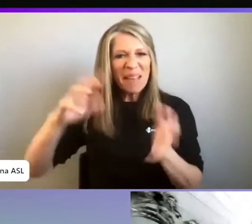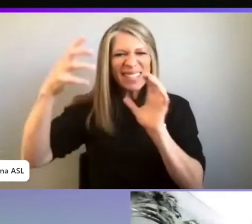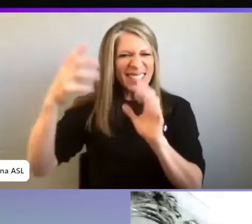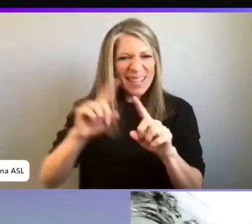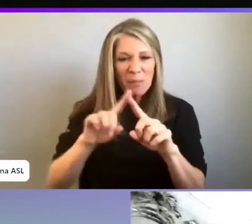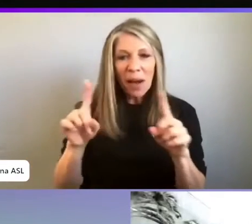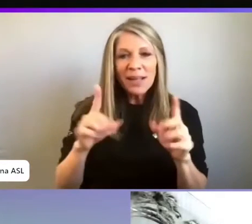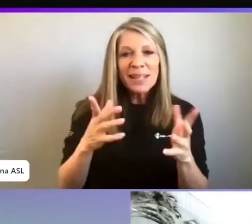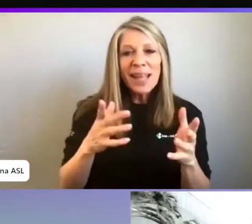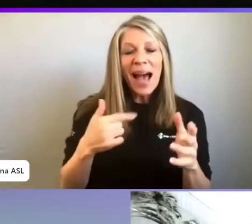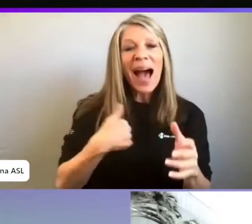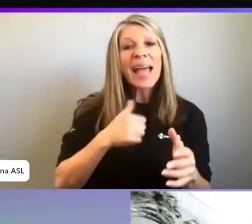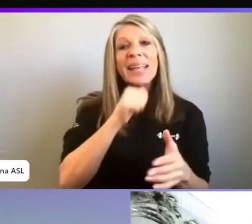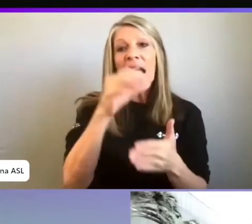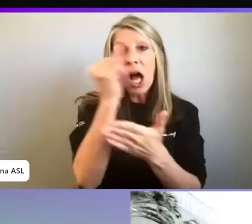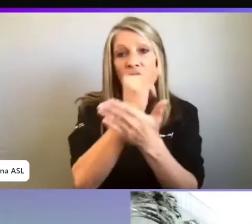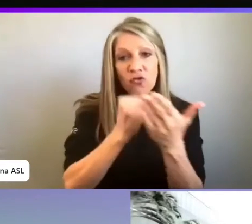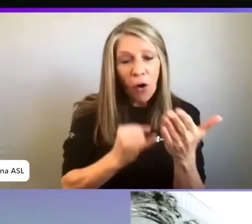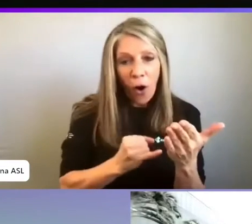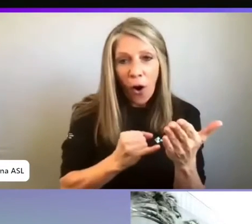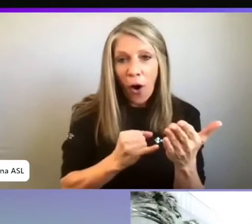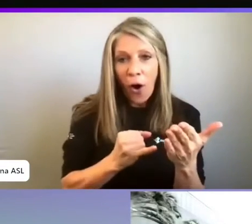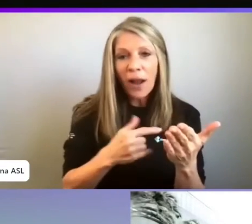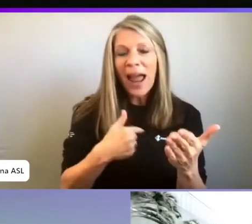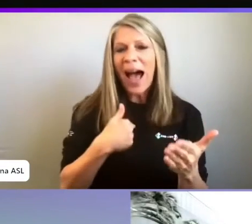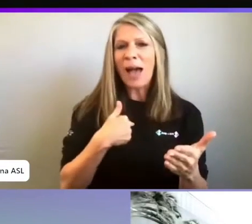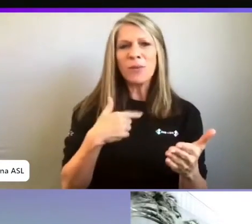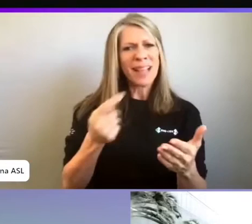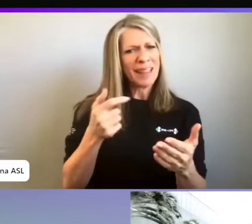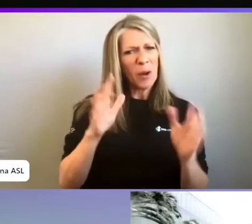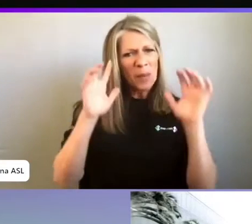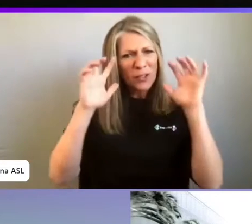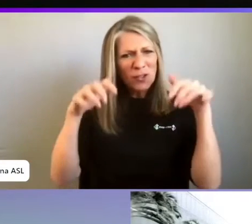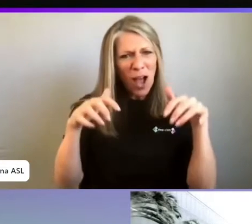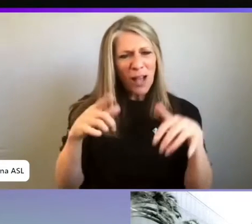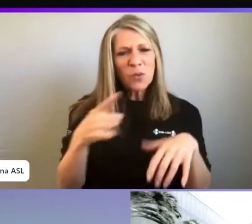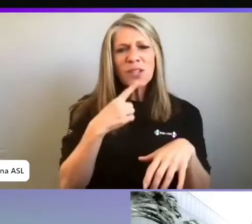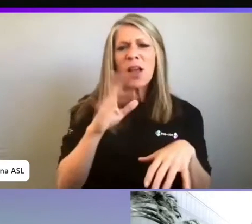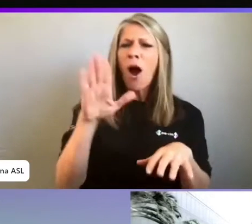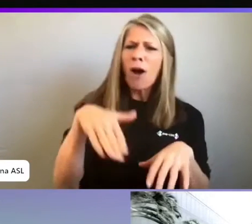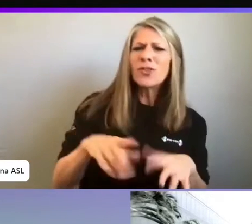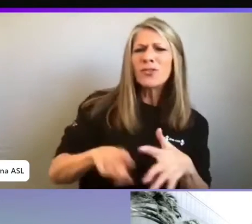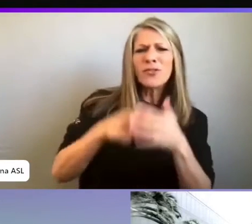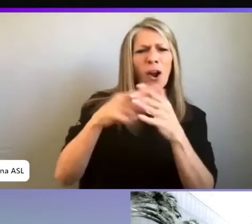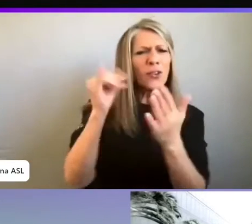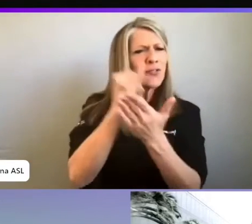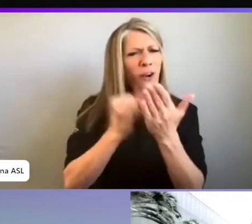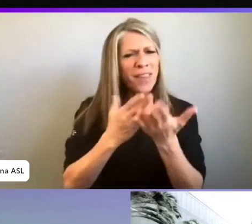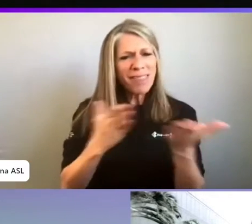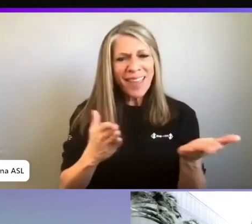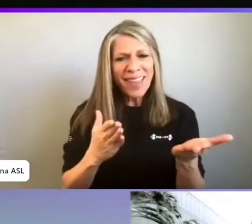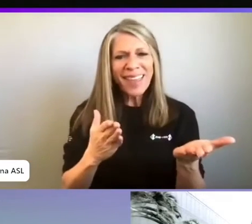talk about the designs quickly and accurately, and the designs were messy, and I was drawing them. I had very